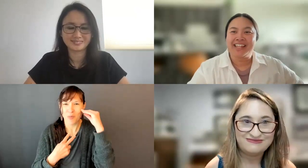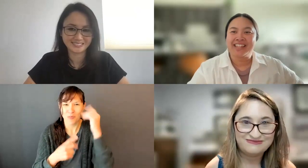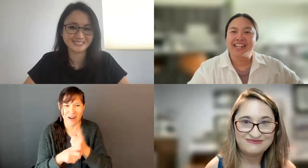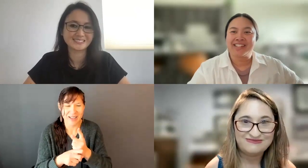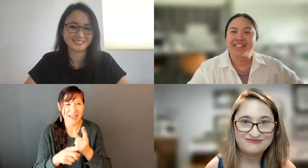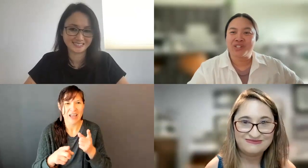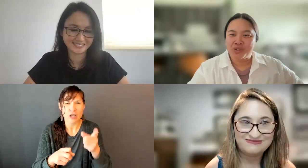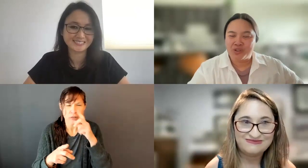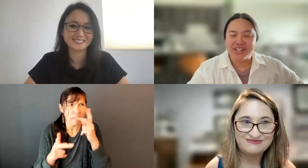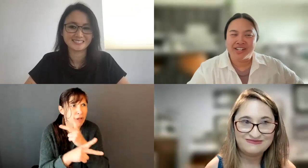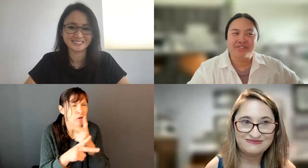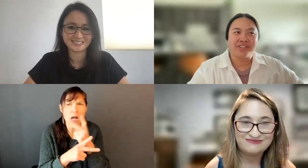I think that is so creative